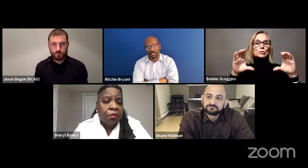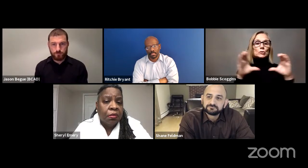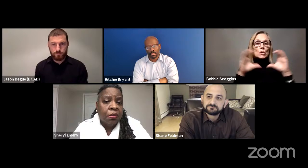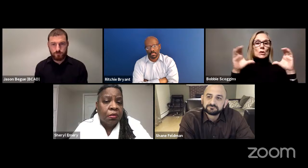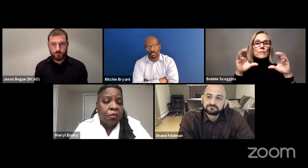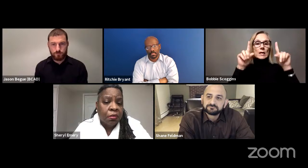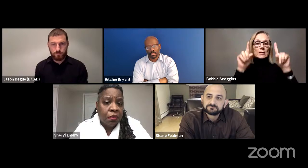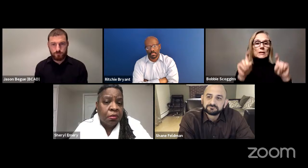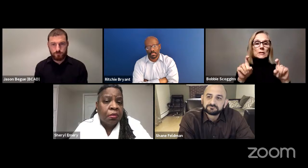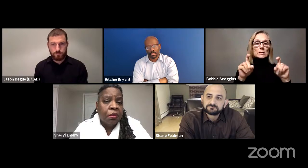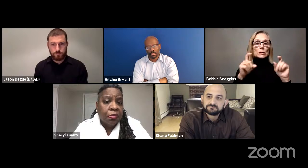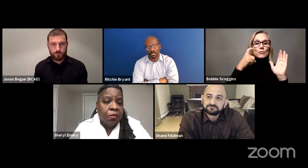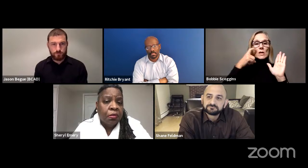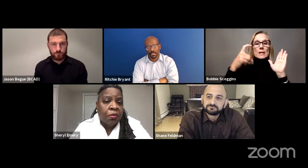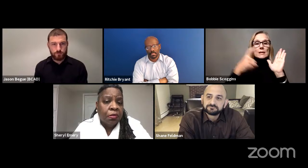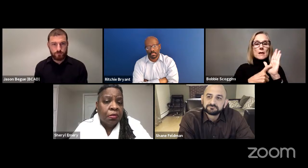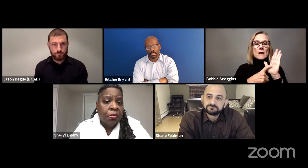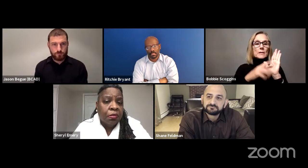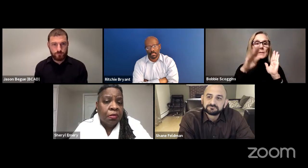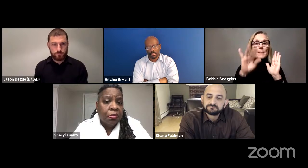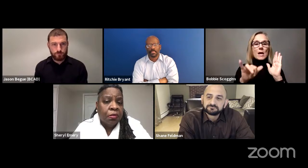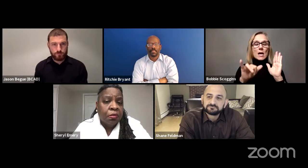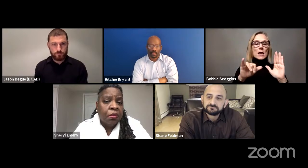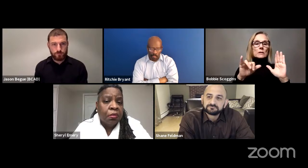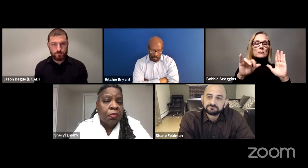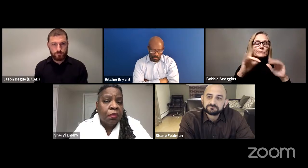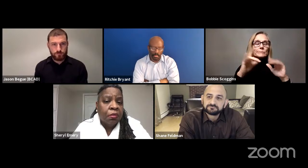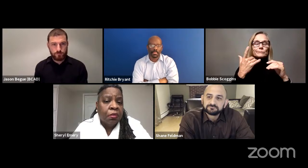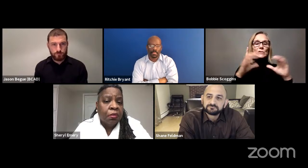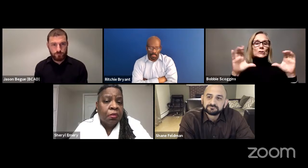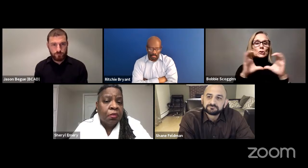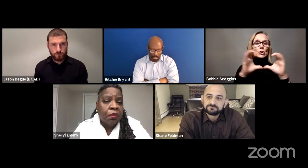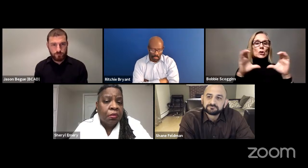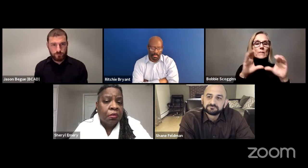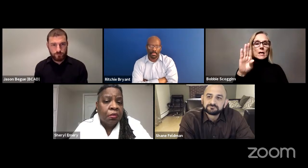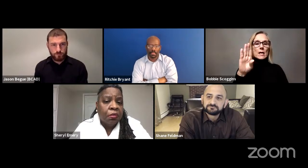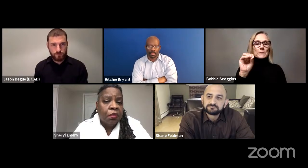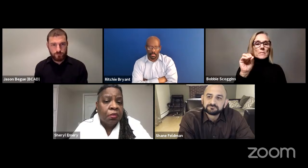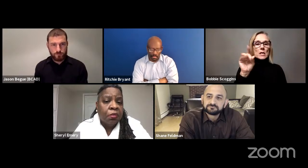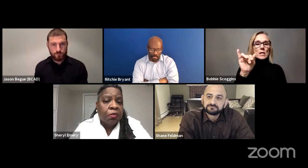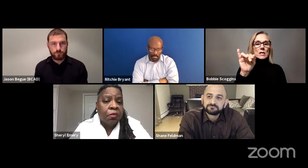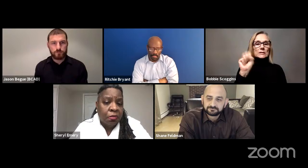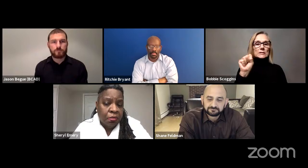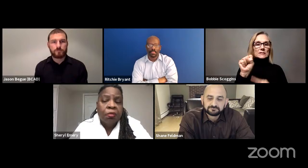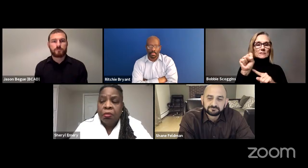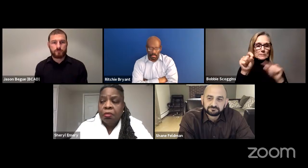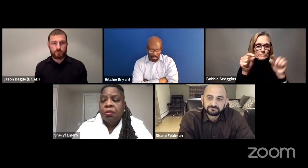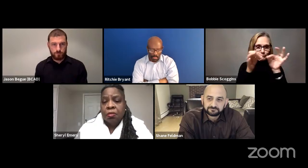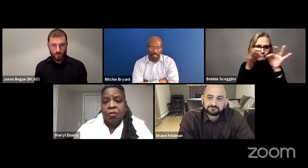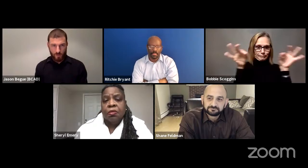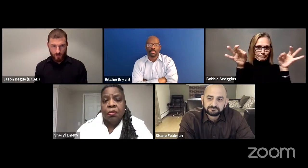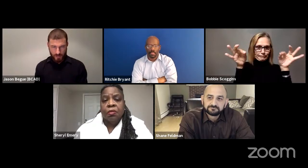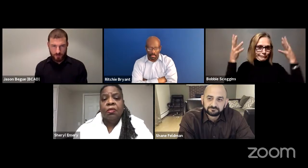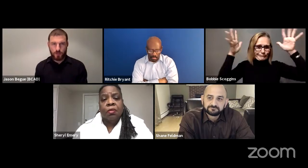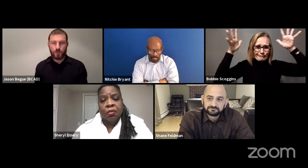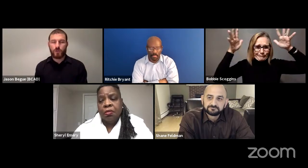said national certification testing that is recognized by a certifying body, if I remember